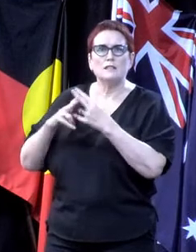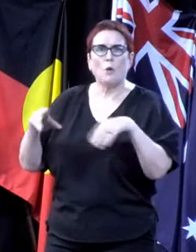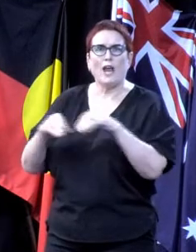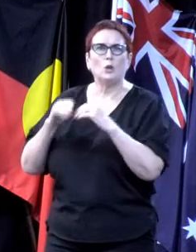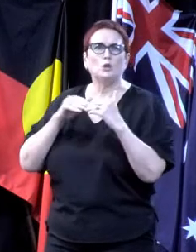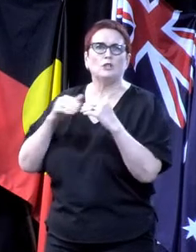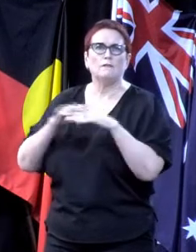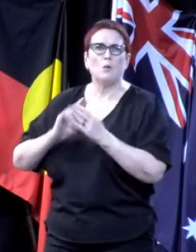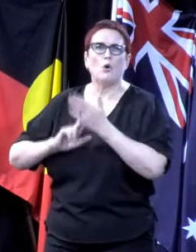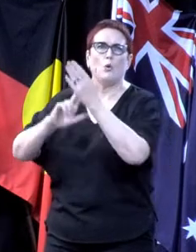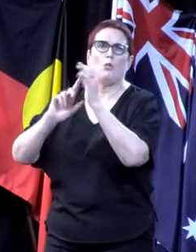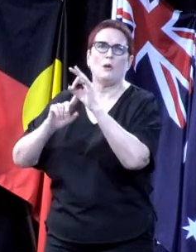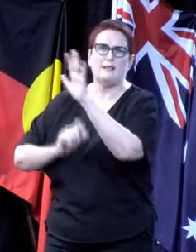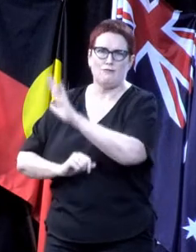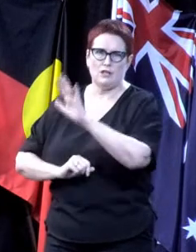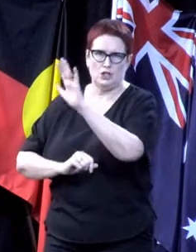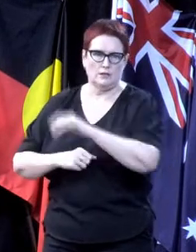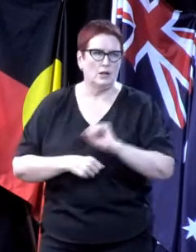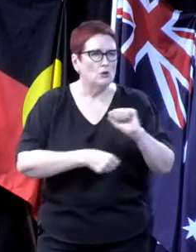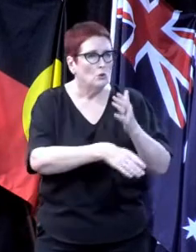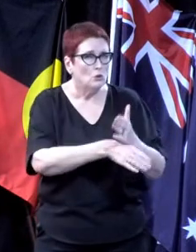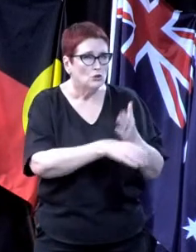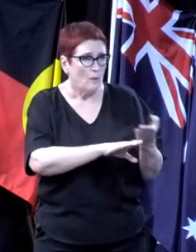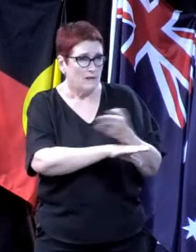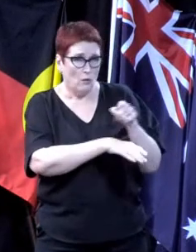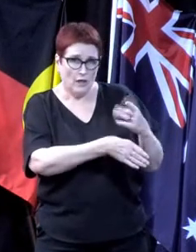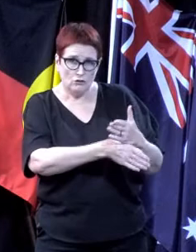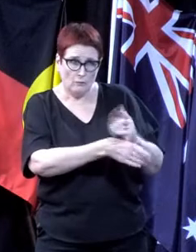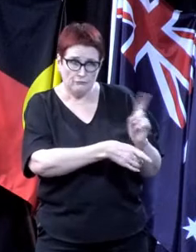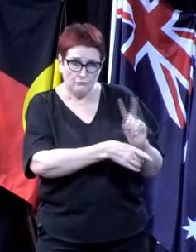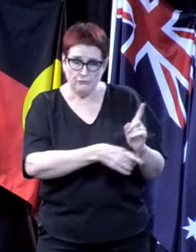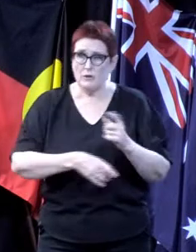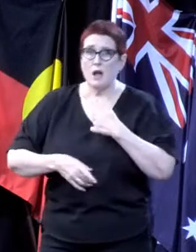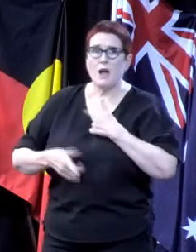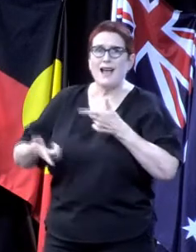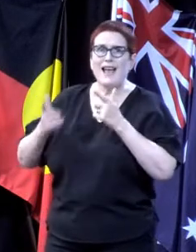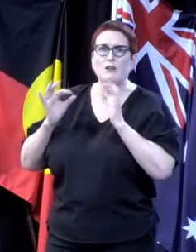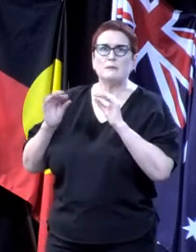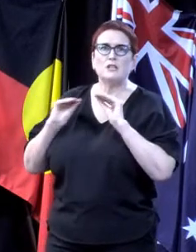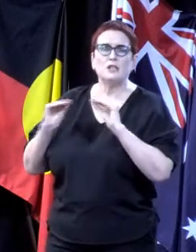OK, your substantive position prior to that. It's as head of special education services